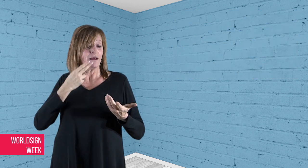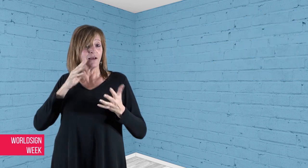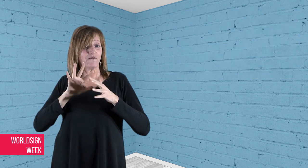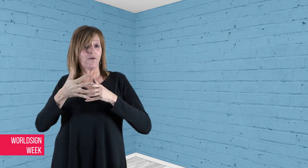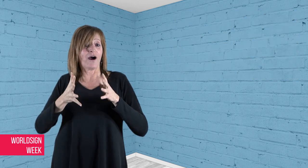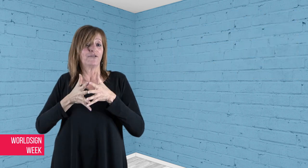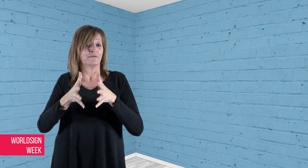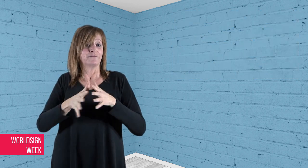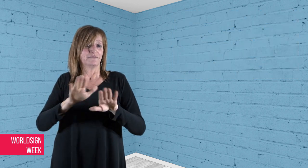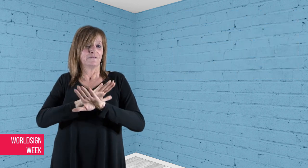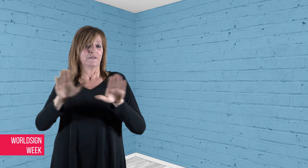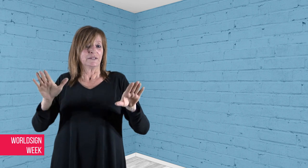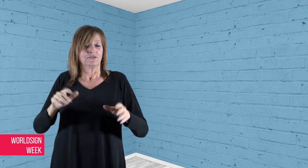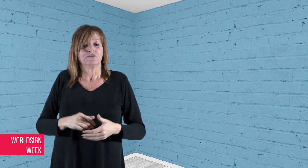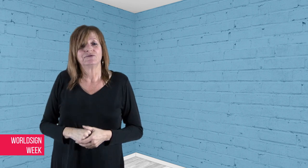That’s it for DeafWire!